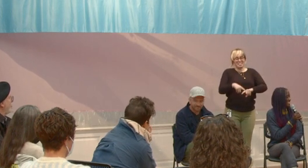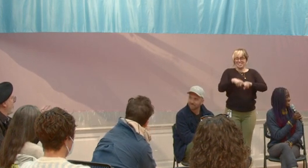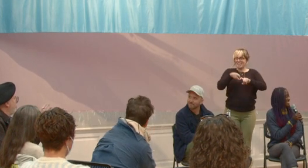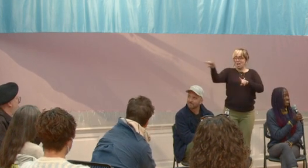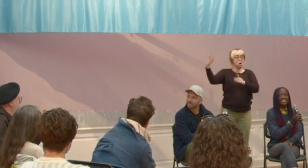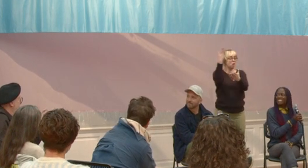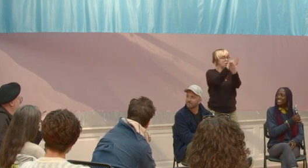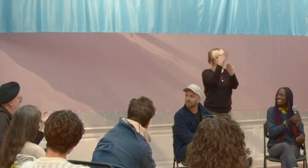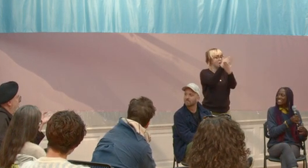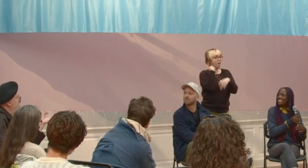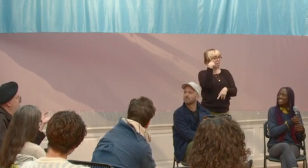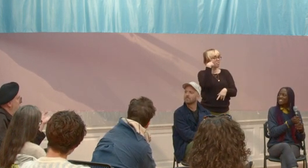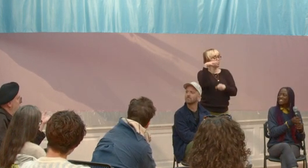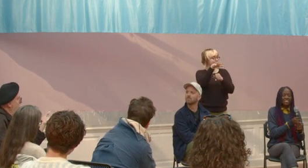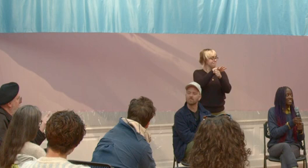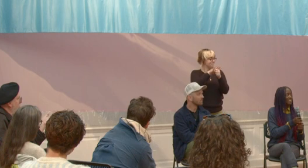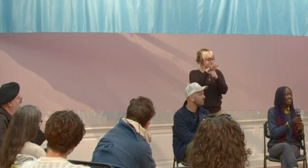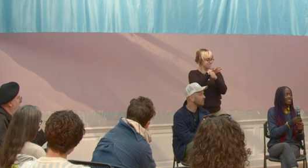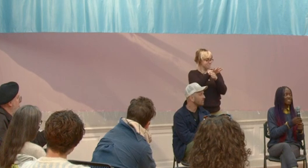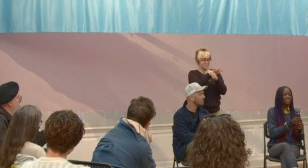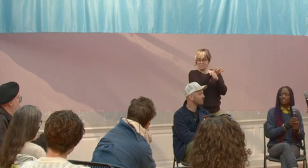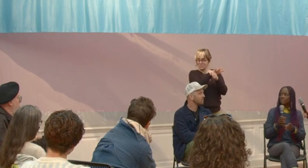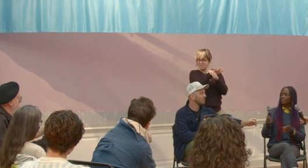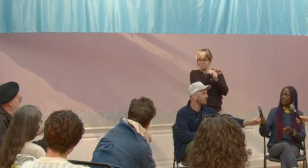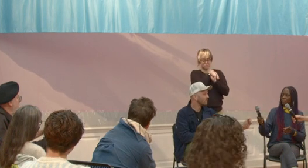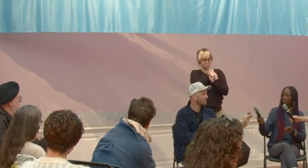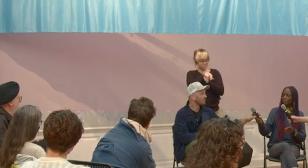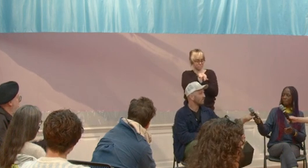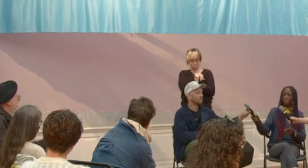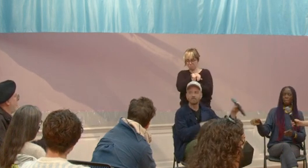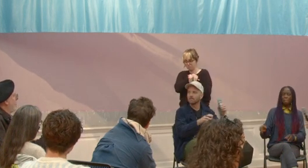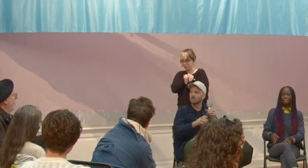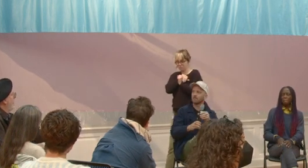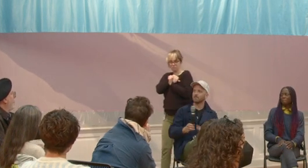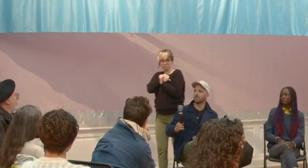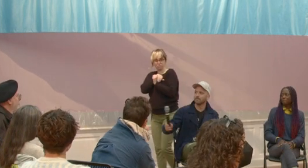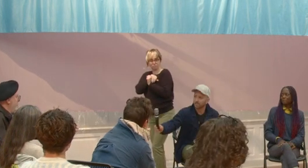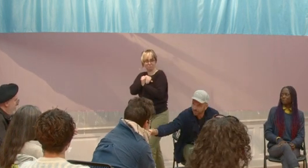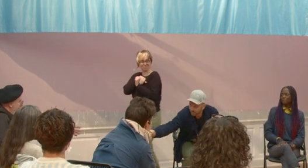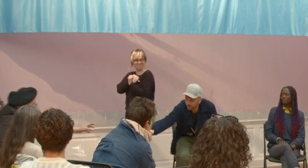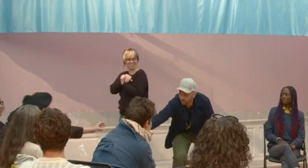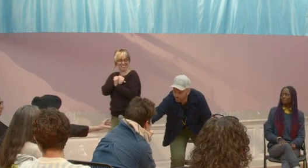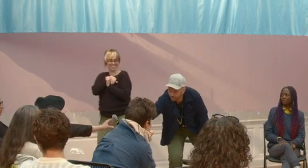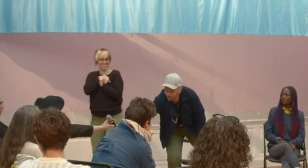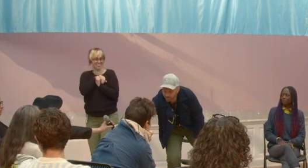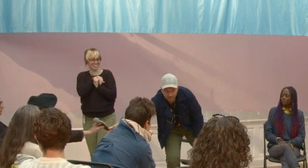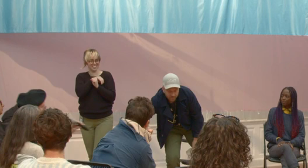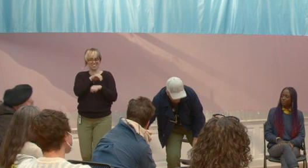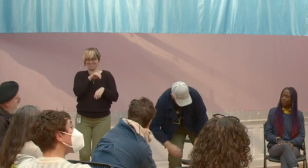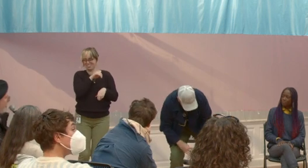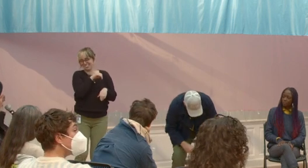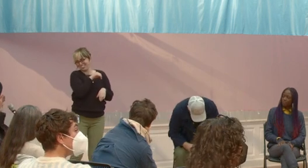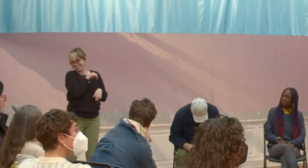Audience Member: Because think about spaces. And I was always